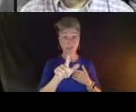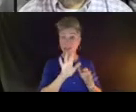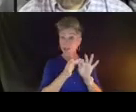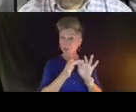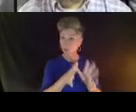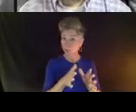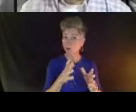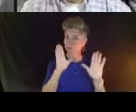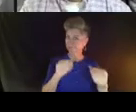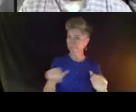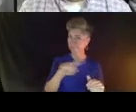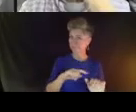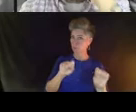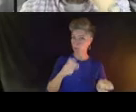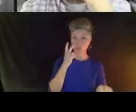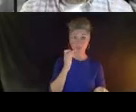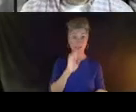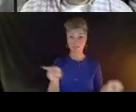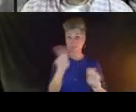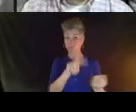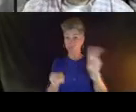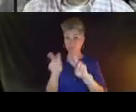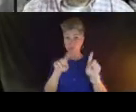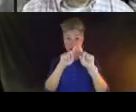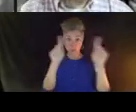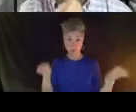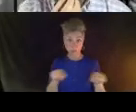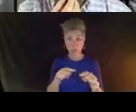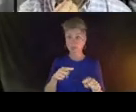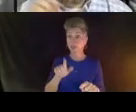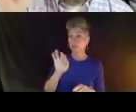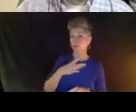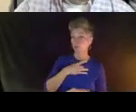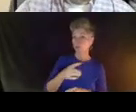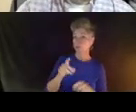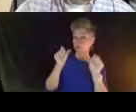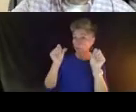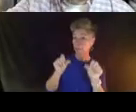if you're looking at your screen, if you would like to pin either of our ASL interpreters, you can go to their picture